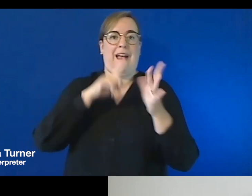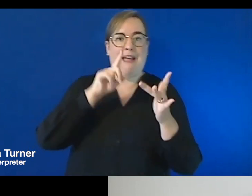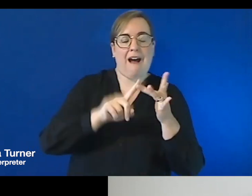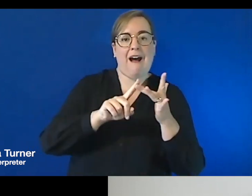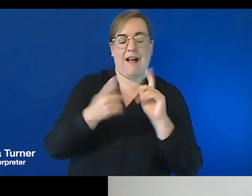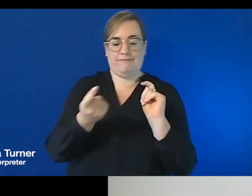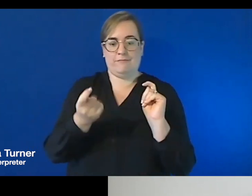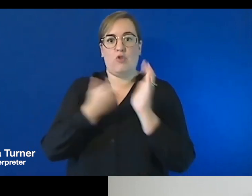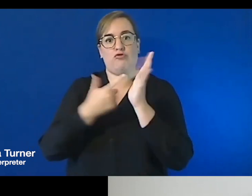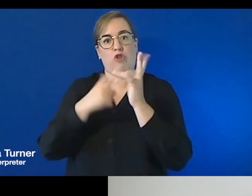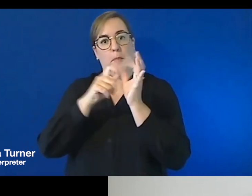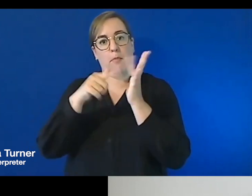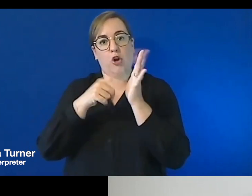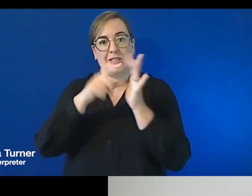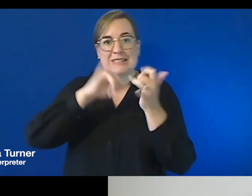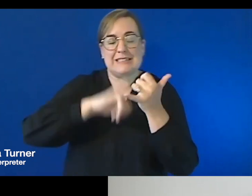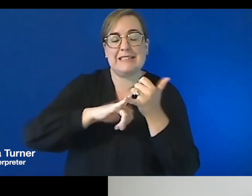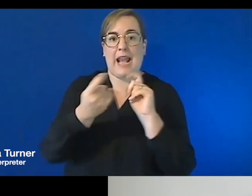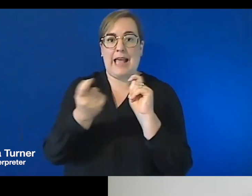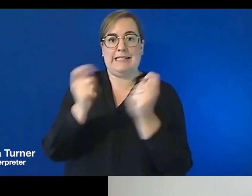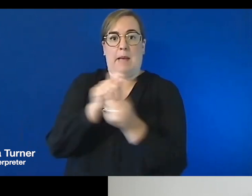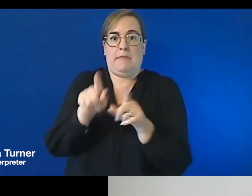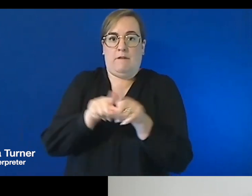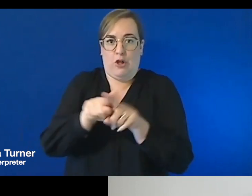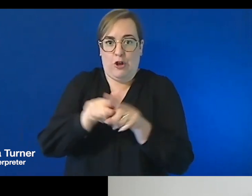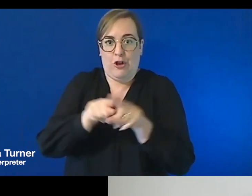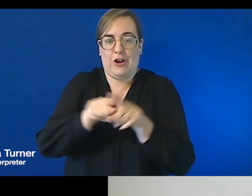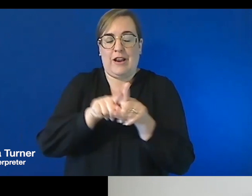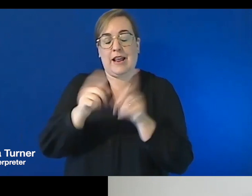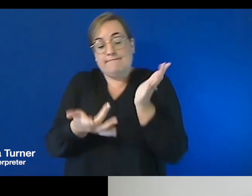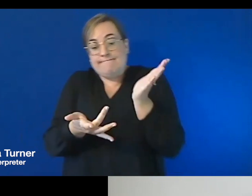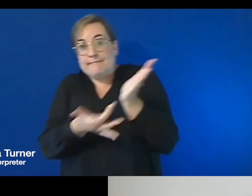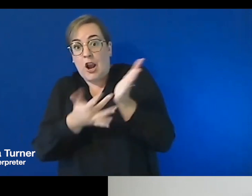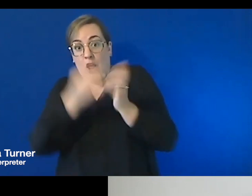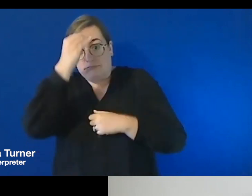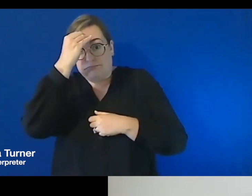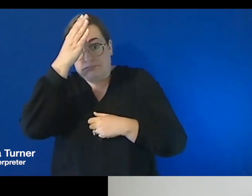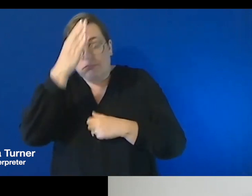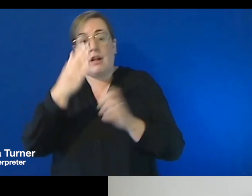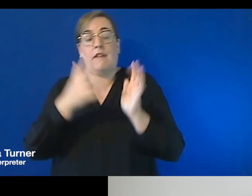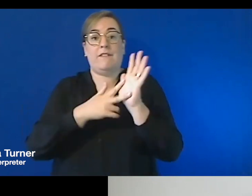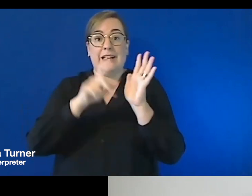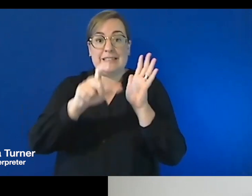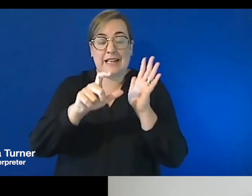He is a technologist, an explorer and VC and works on the intersections of tech, AI, human ability,